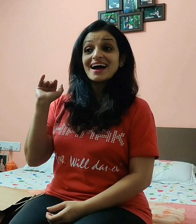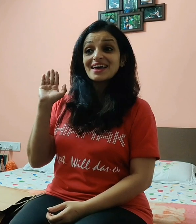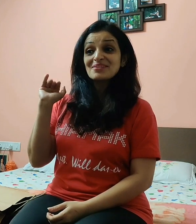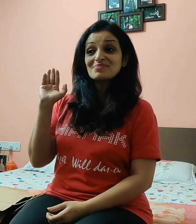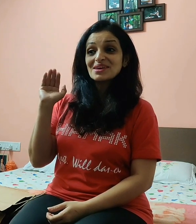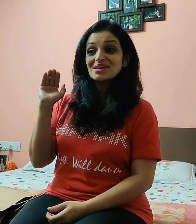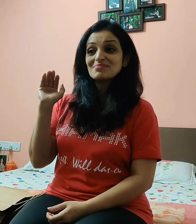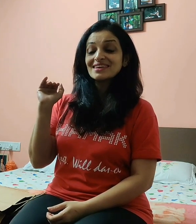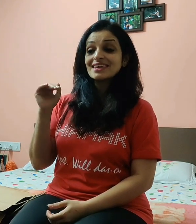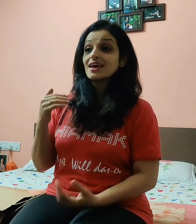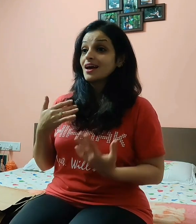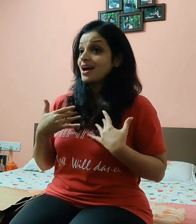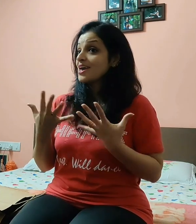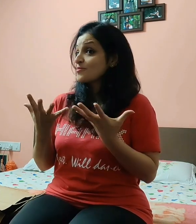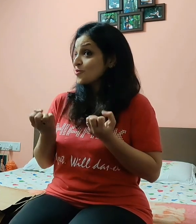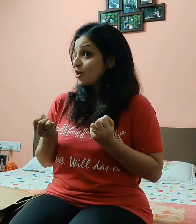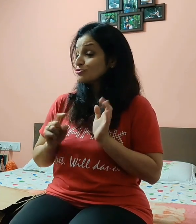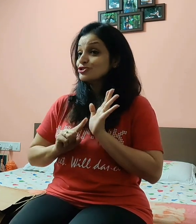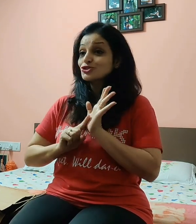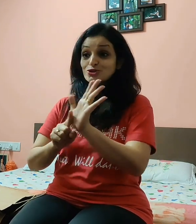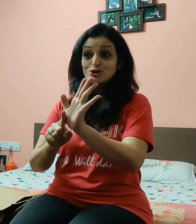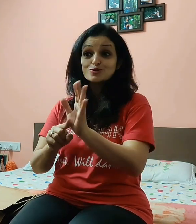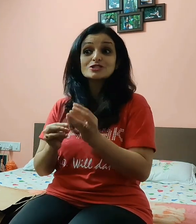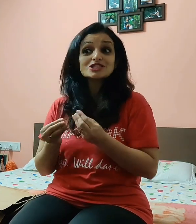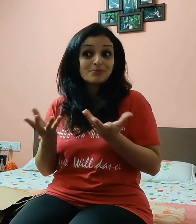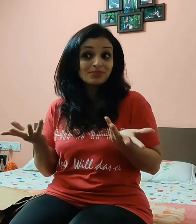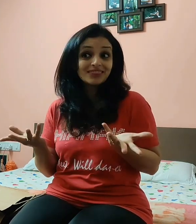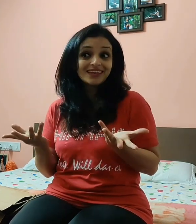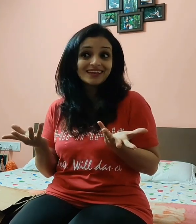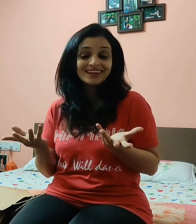Hi Baby.. I want to show that I bought for my diwali